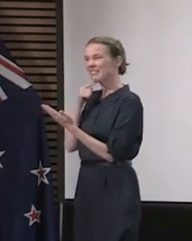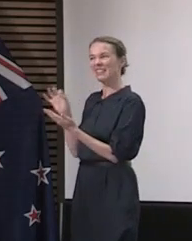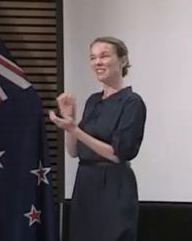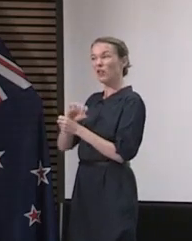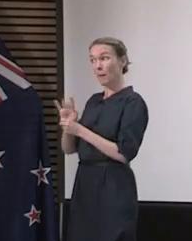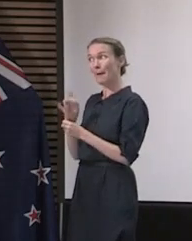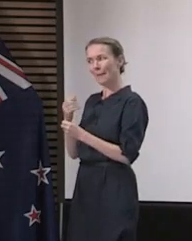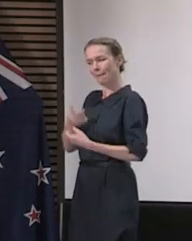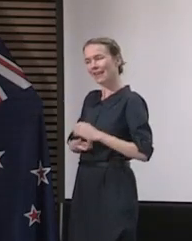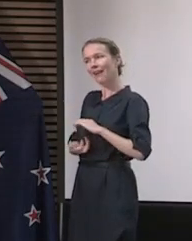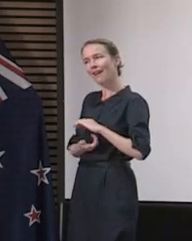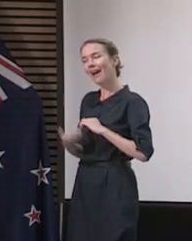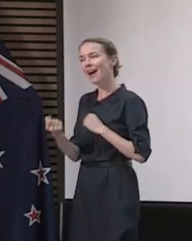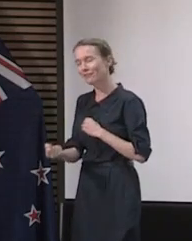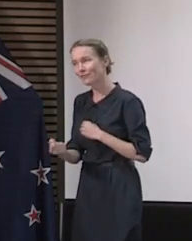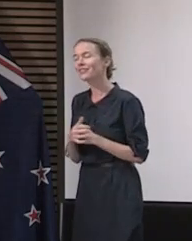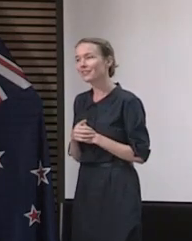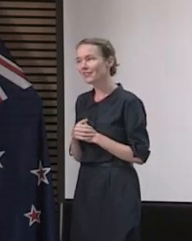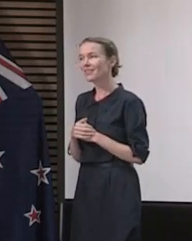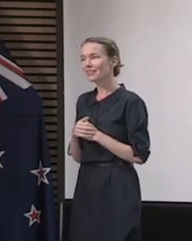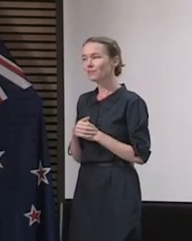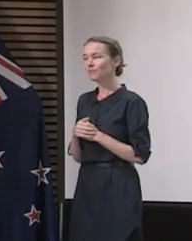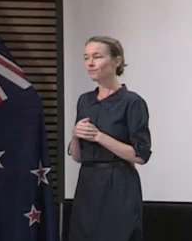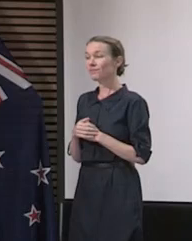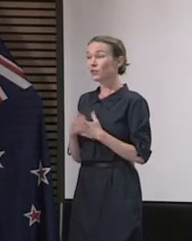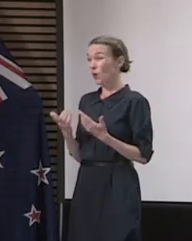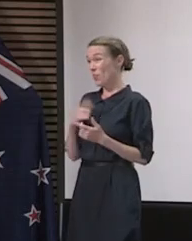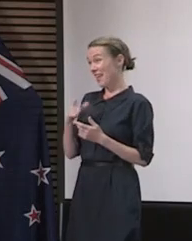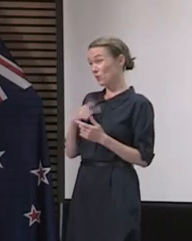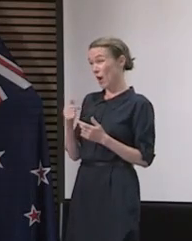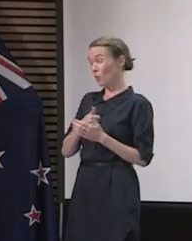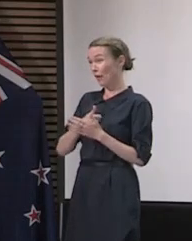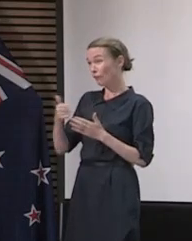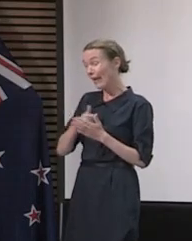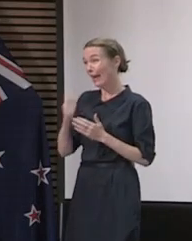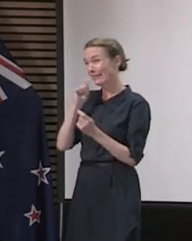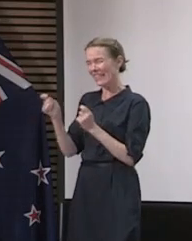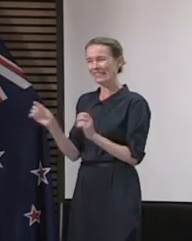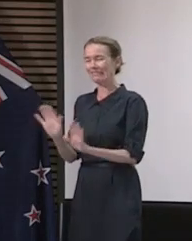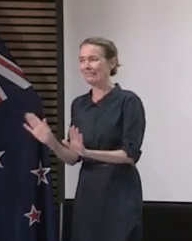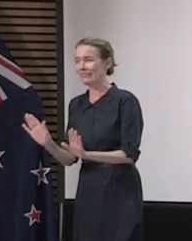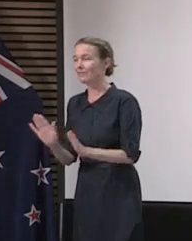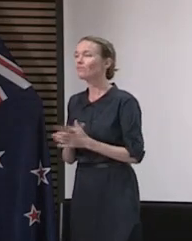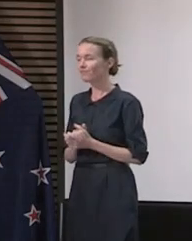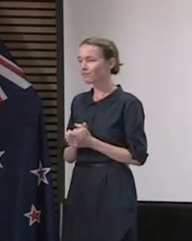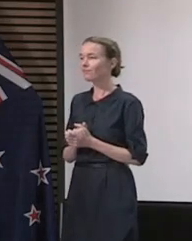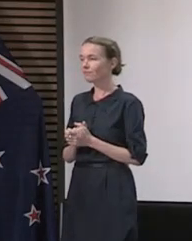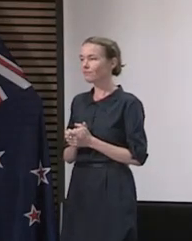earlier on, that actually even when we think someone is a probable case with a clear history of exposure, the tests